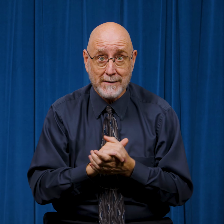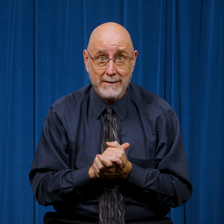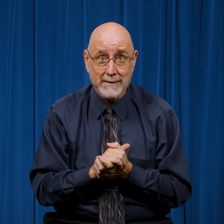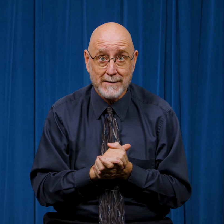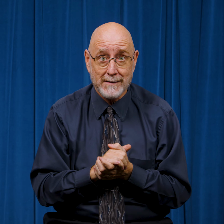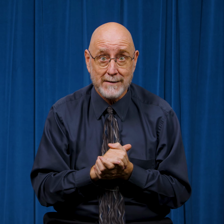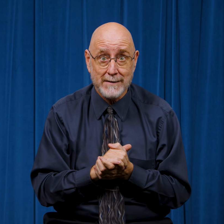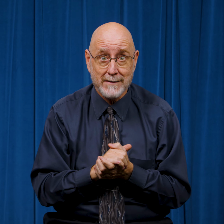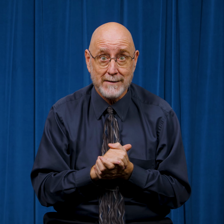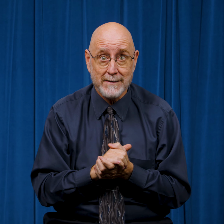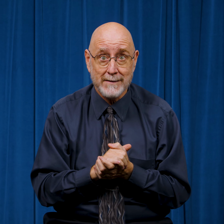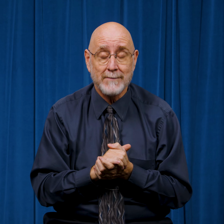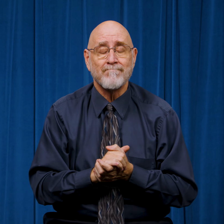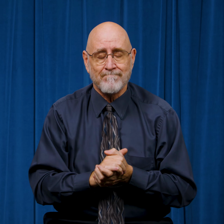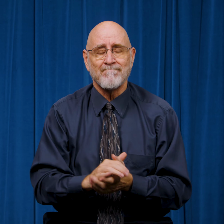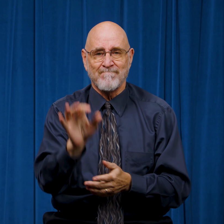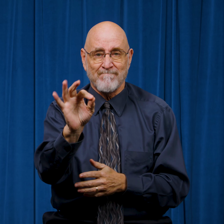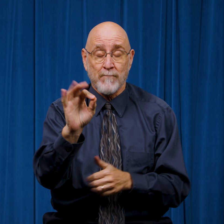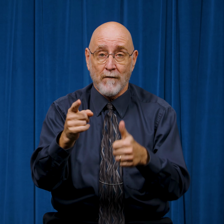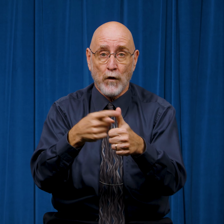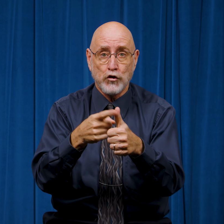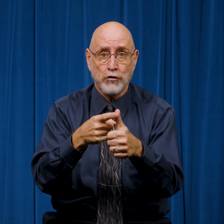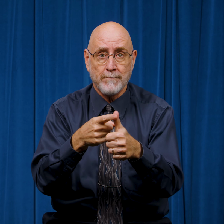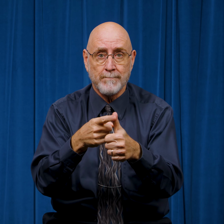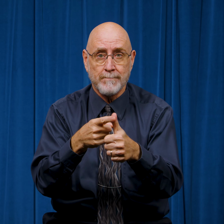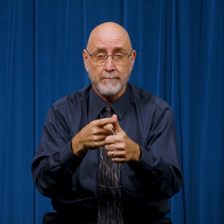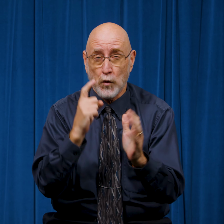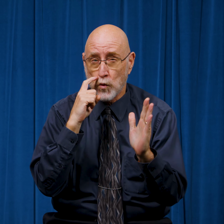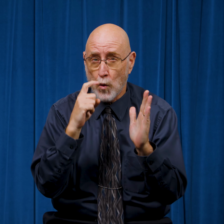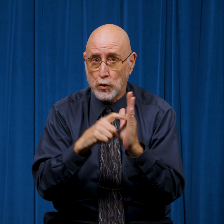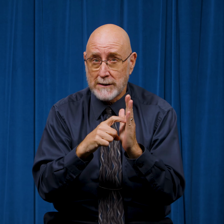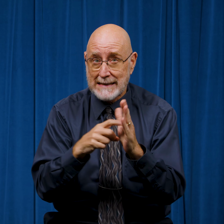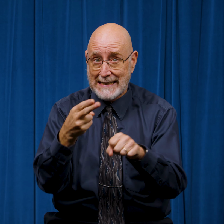Alright, first, I want us to notice that historically,